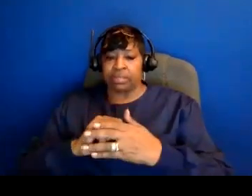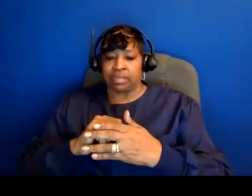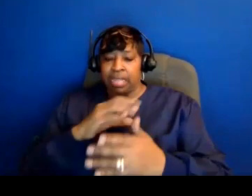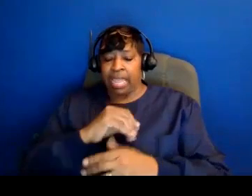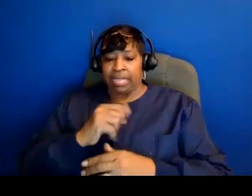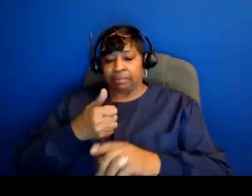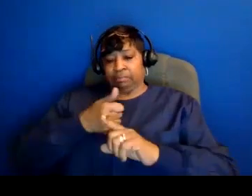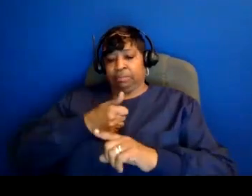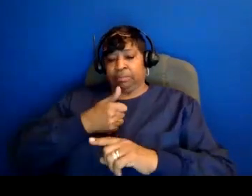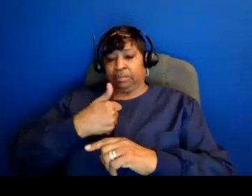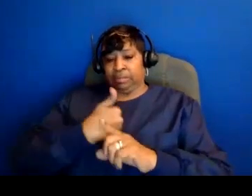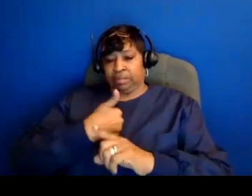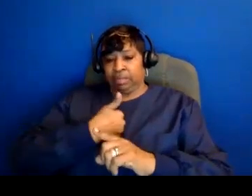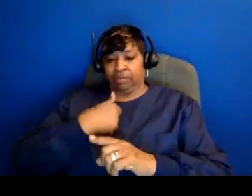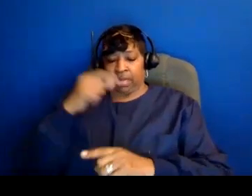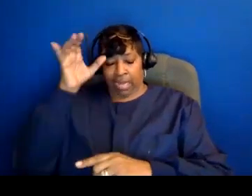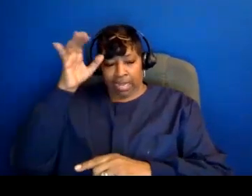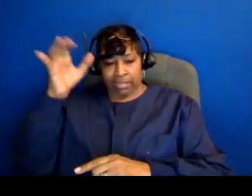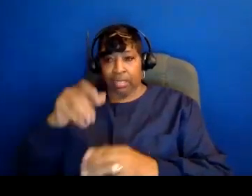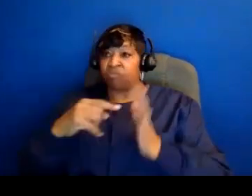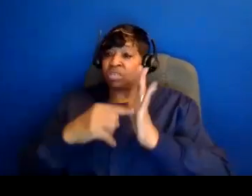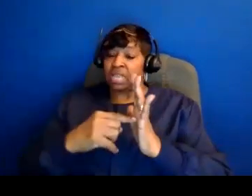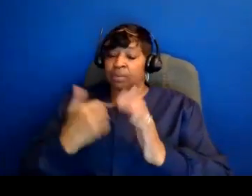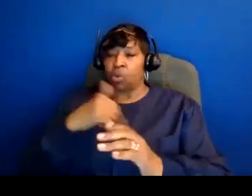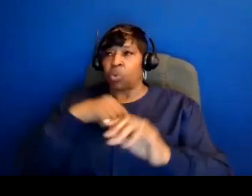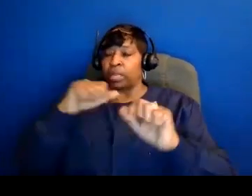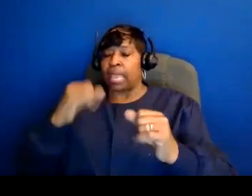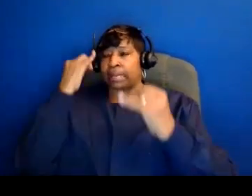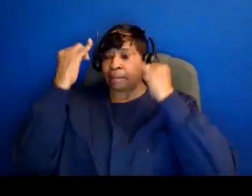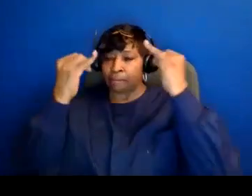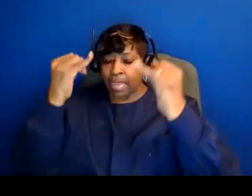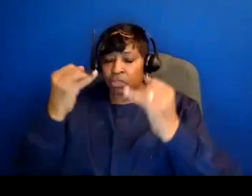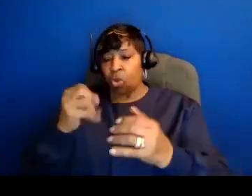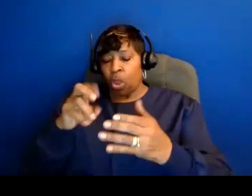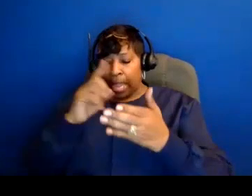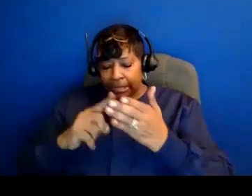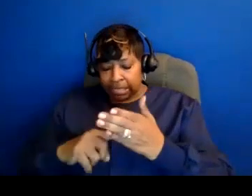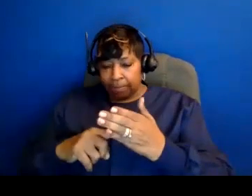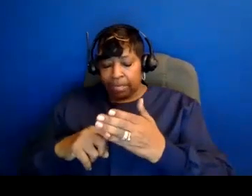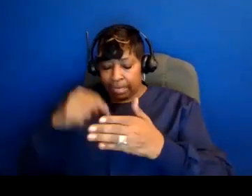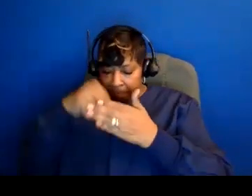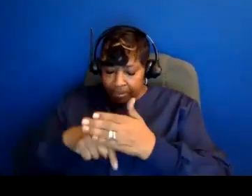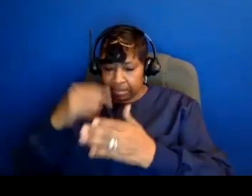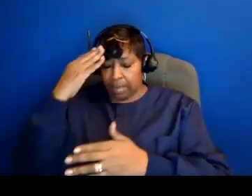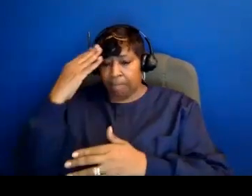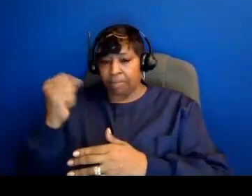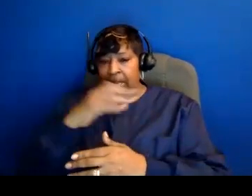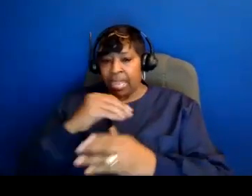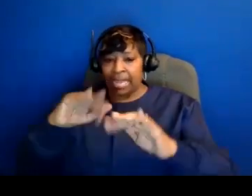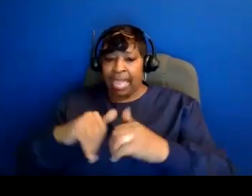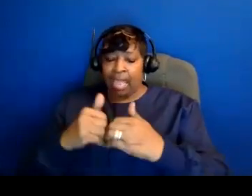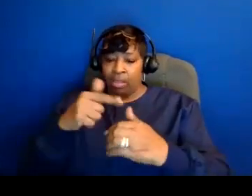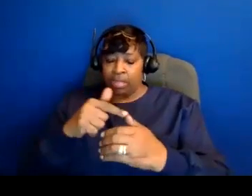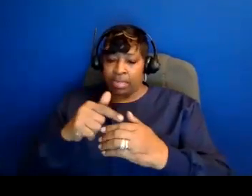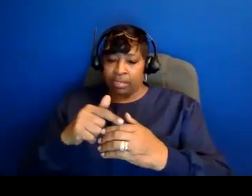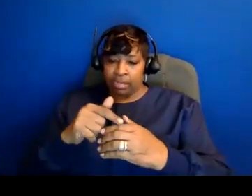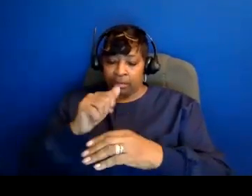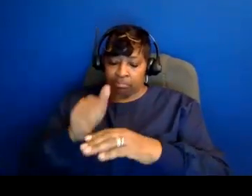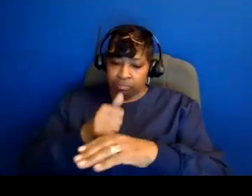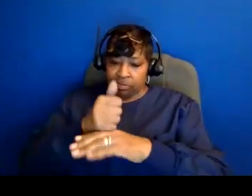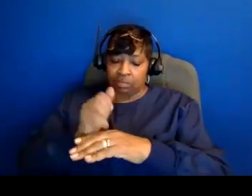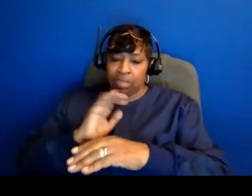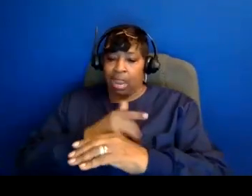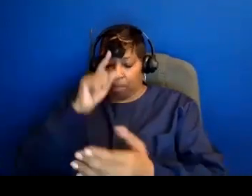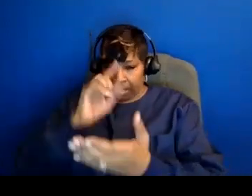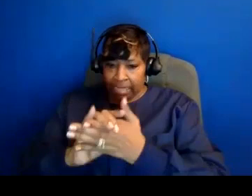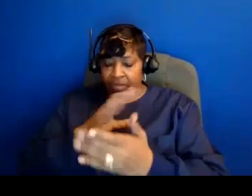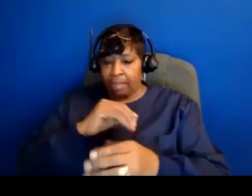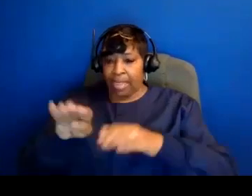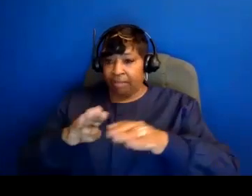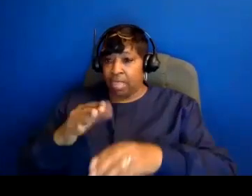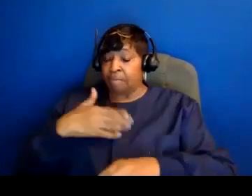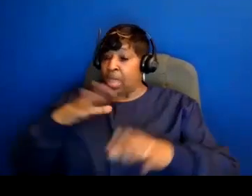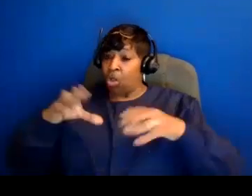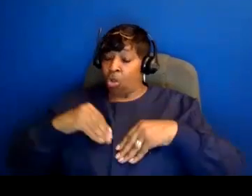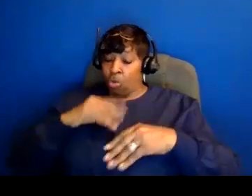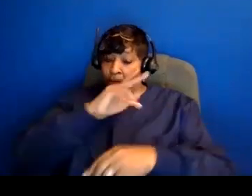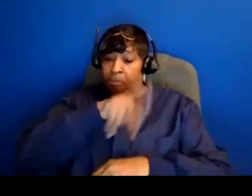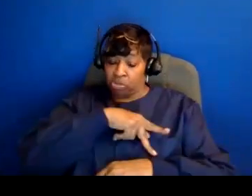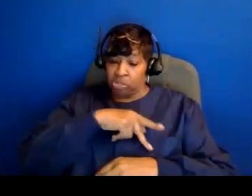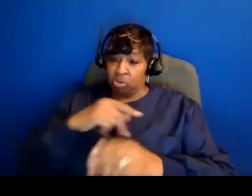lauravanpuymbrouck: and biases are only one of many mental process processes that function implicitly. Other co other implicit cognition functions include implicit memory, implicit self esteem